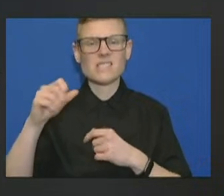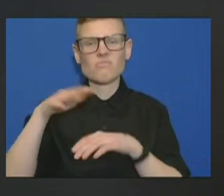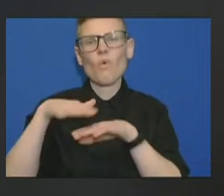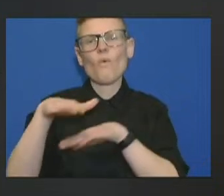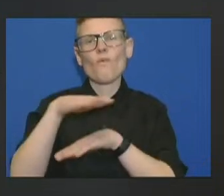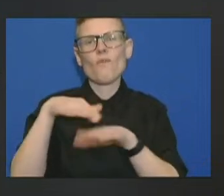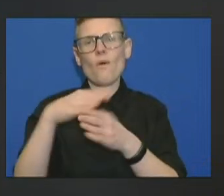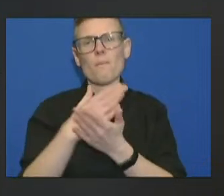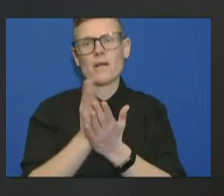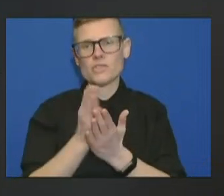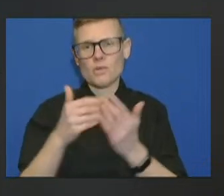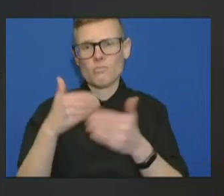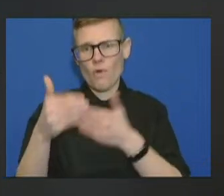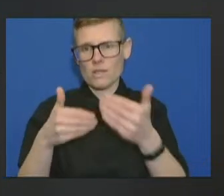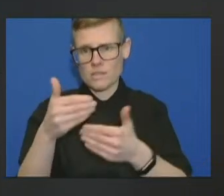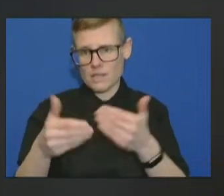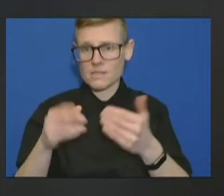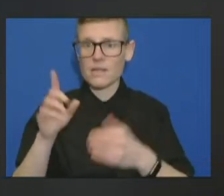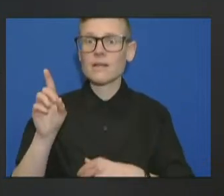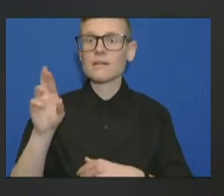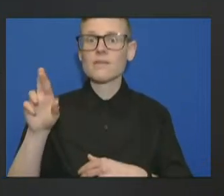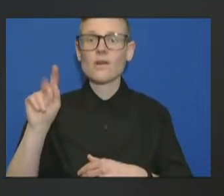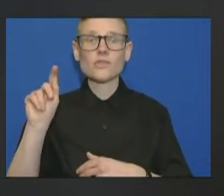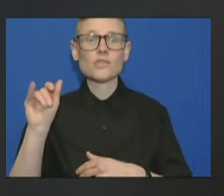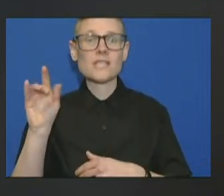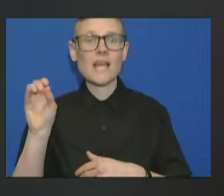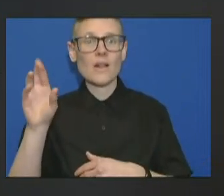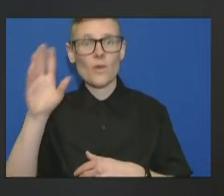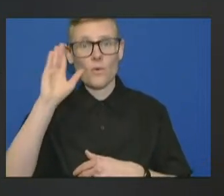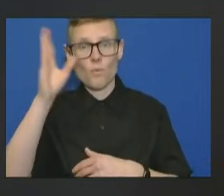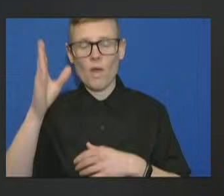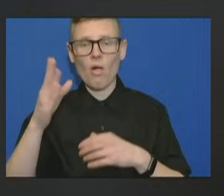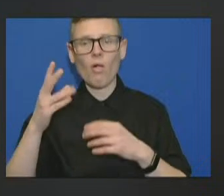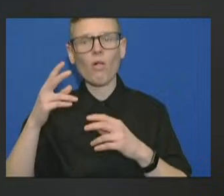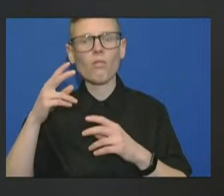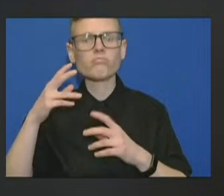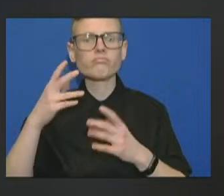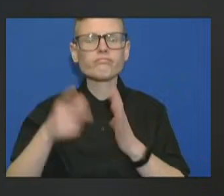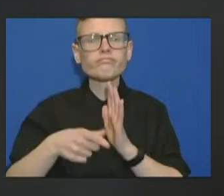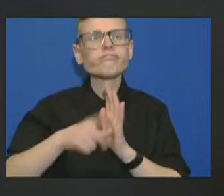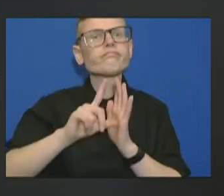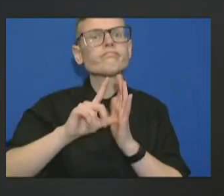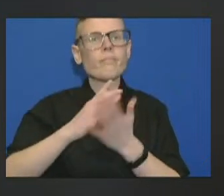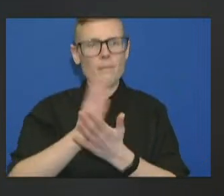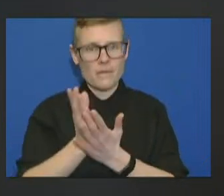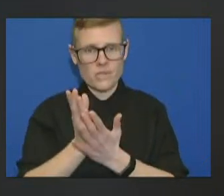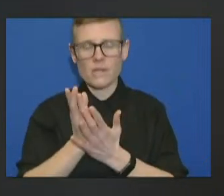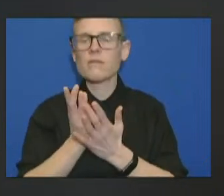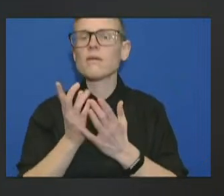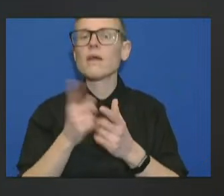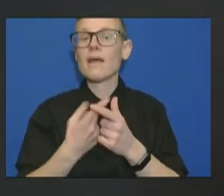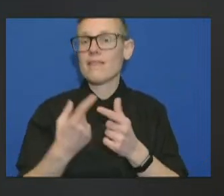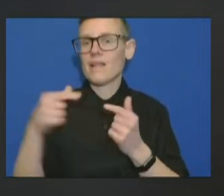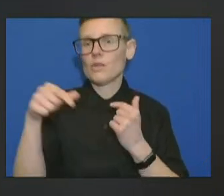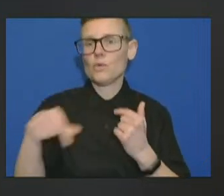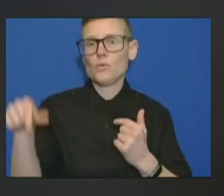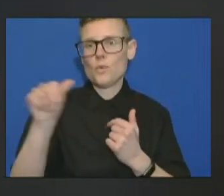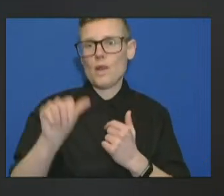you all a little bit about M.C.P.S. Overall budget process. Doctor Taylor is going to then